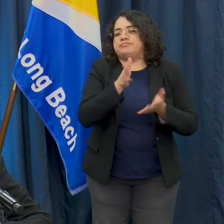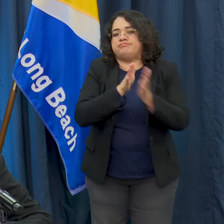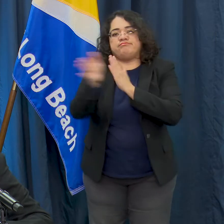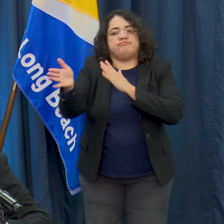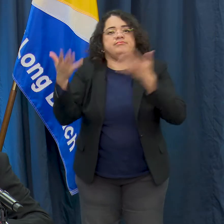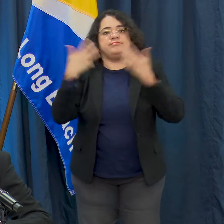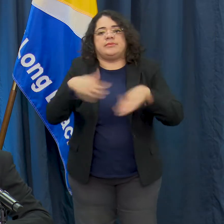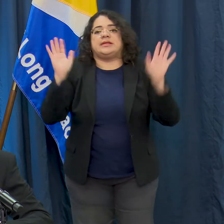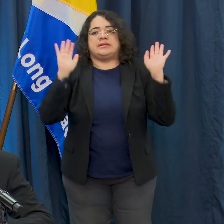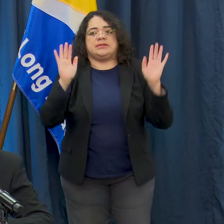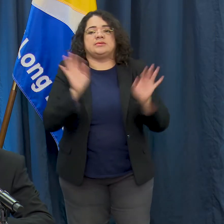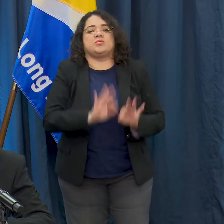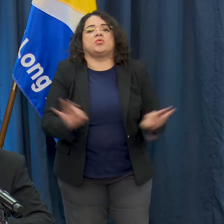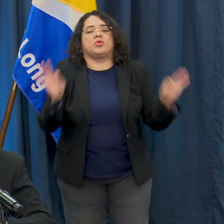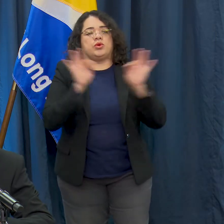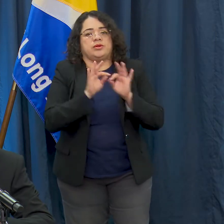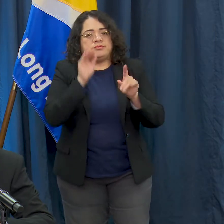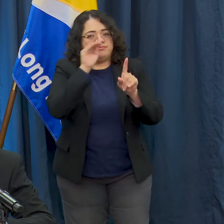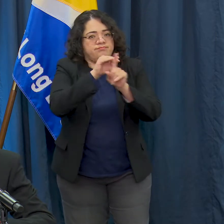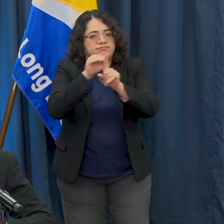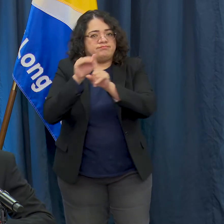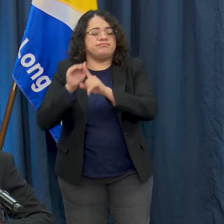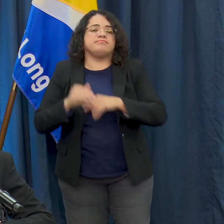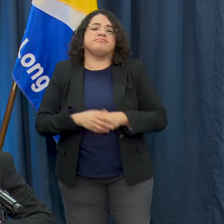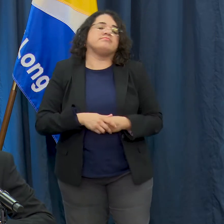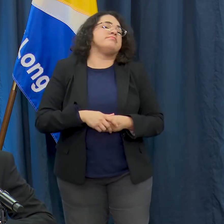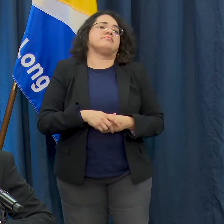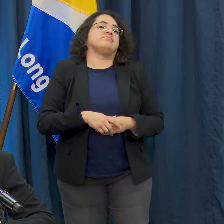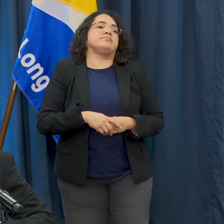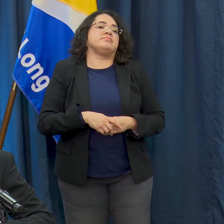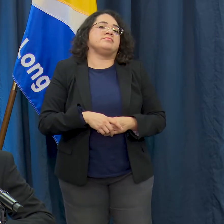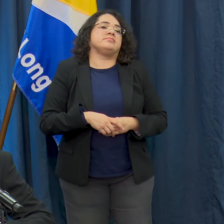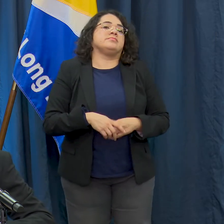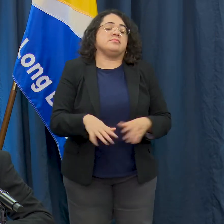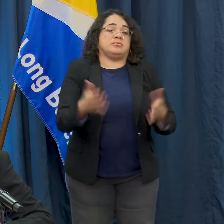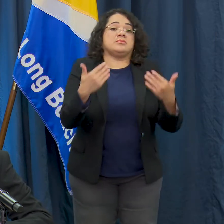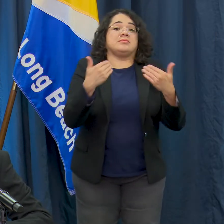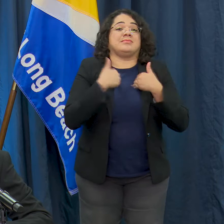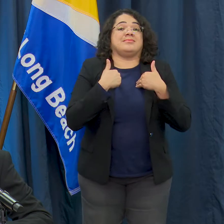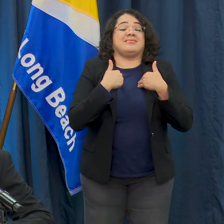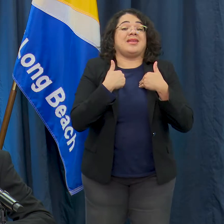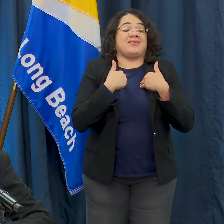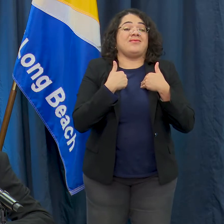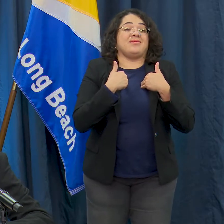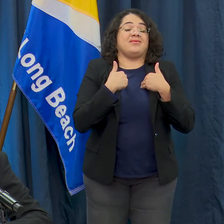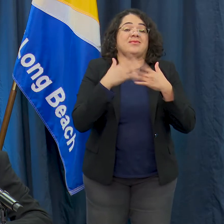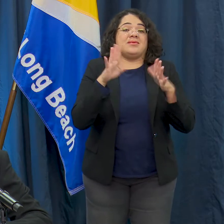well. I want to remind individuals that we had extended this street sweeping